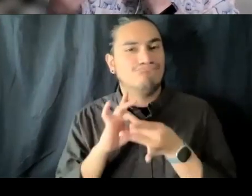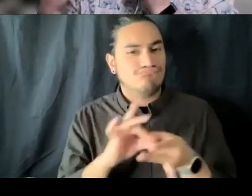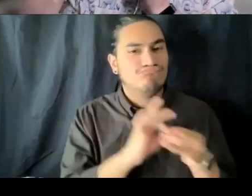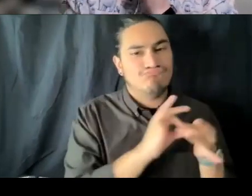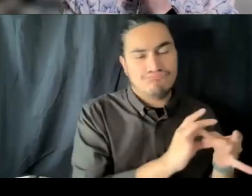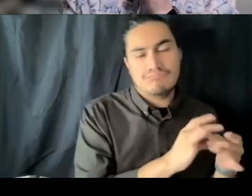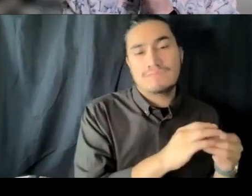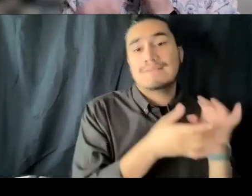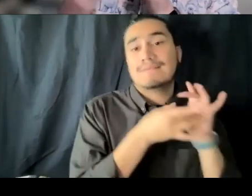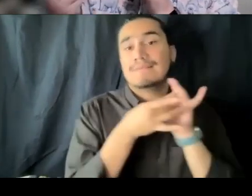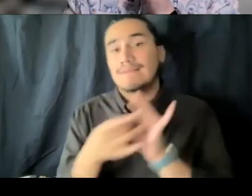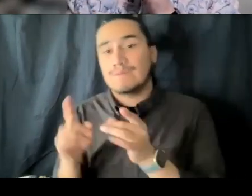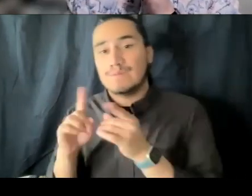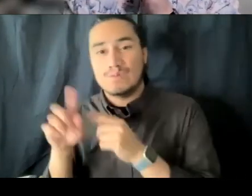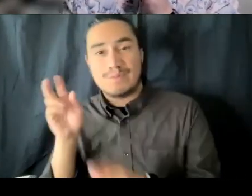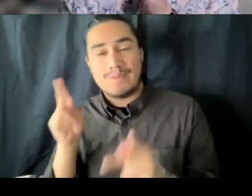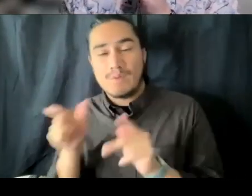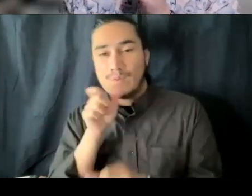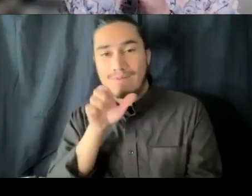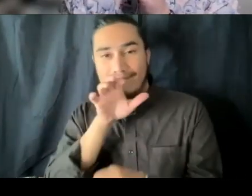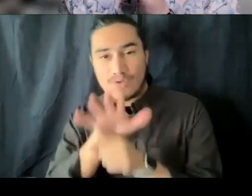who are affirming and supportive.